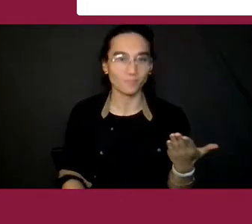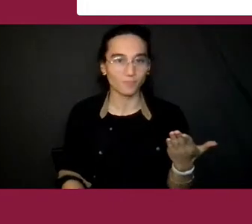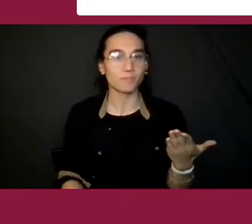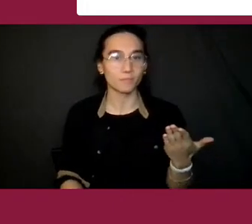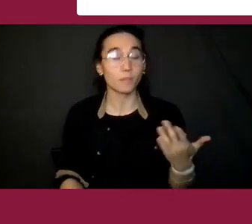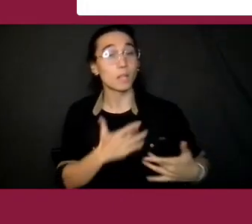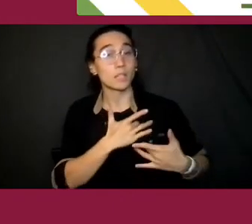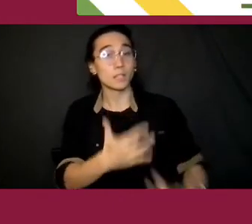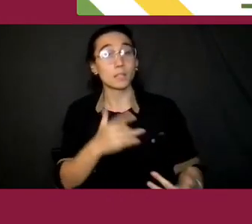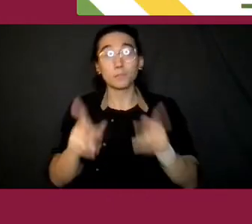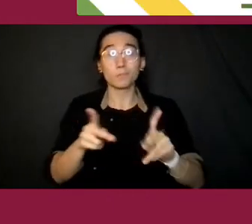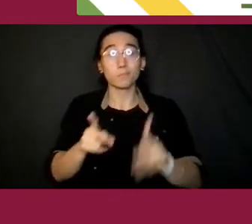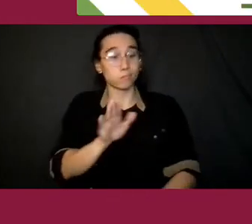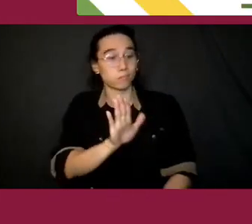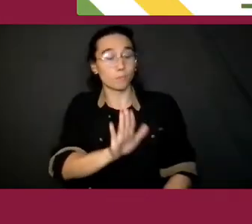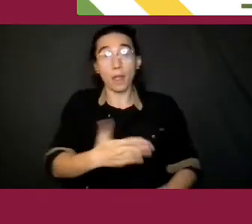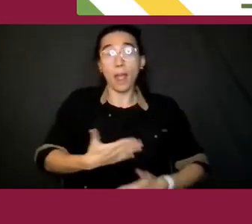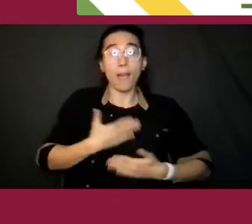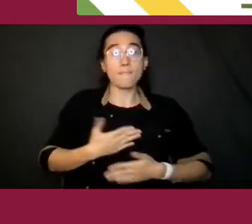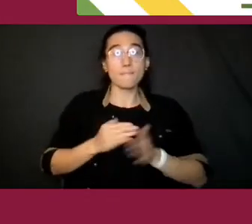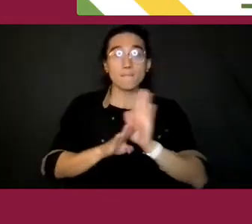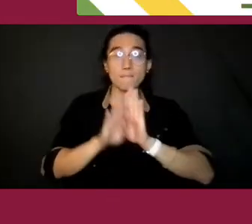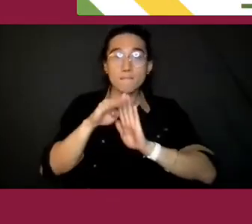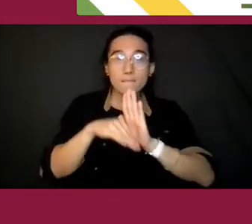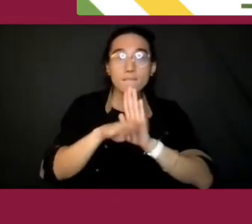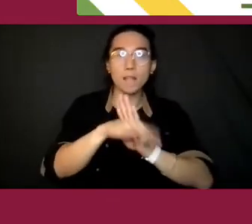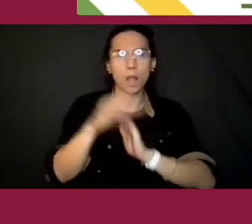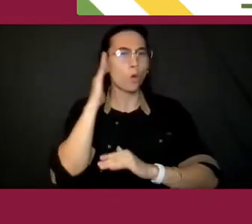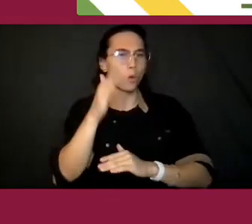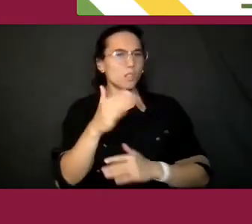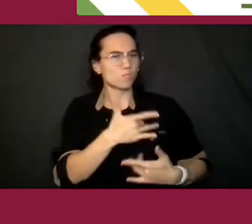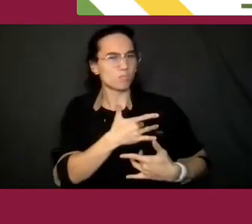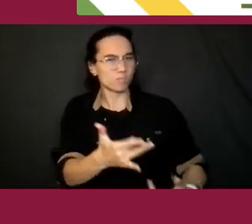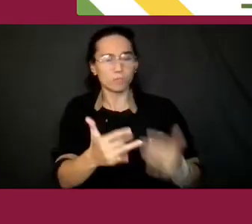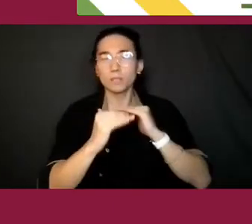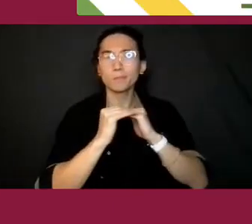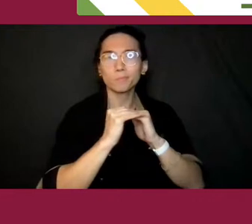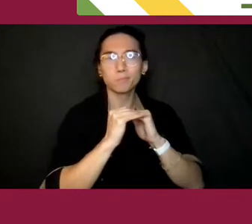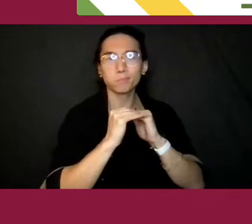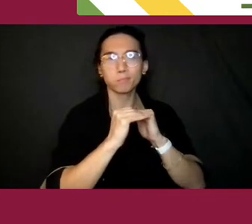over time, despite significant positive or negative